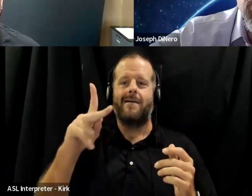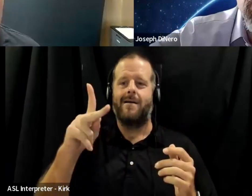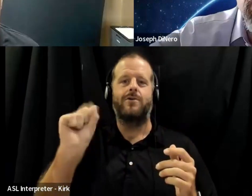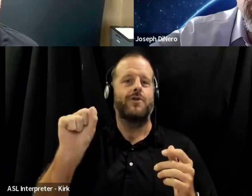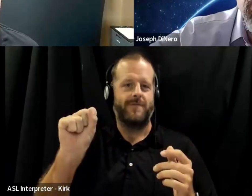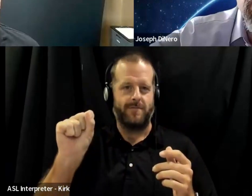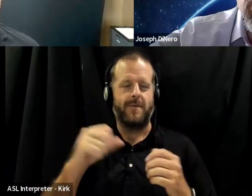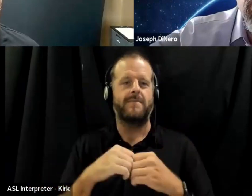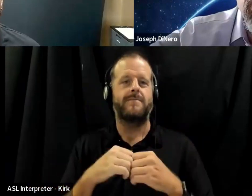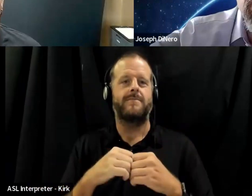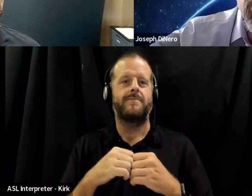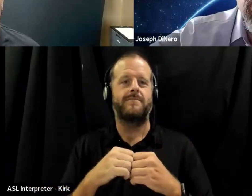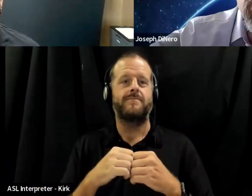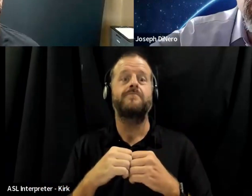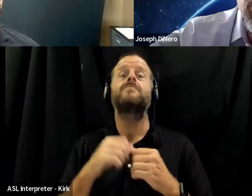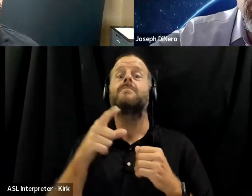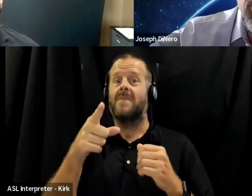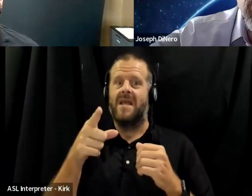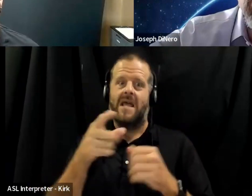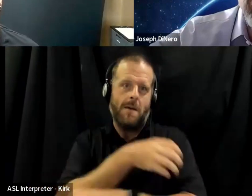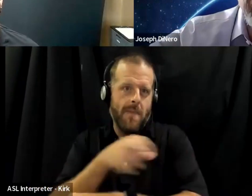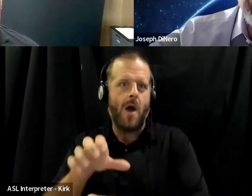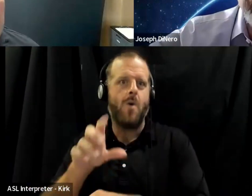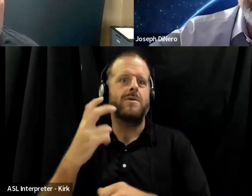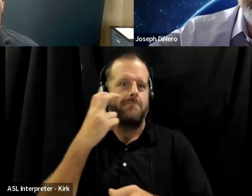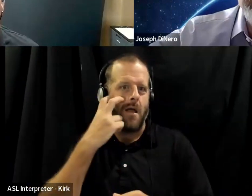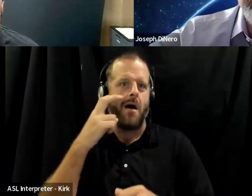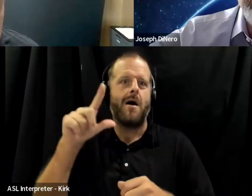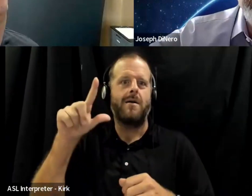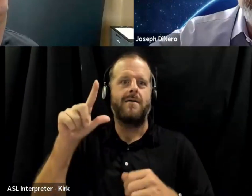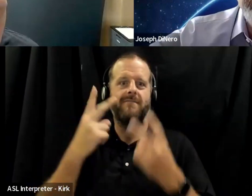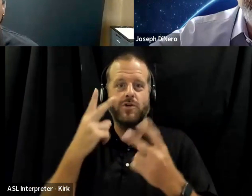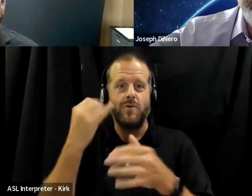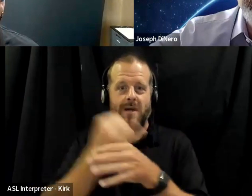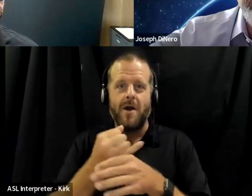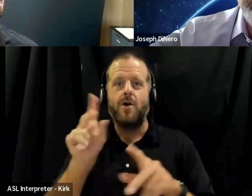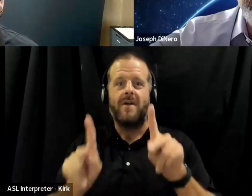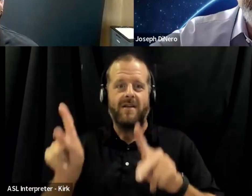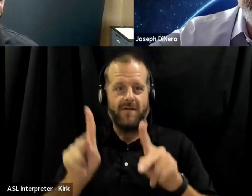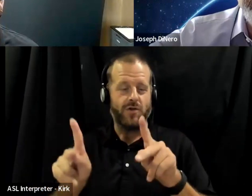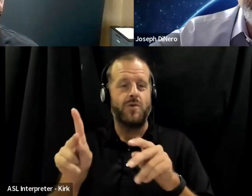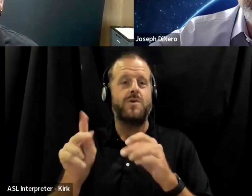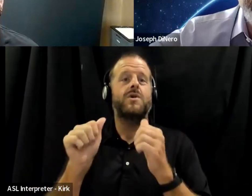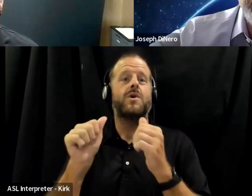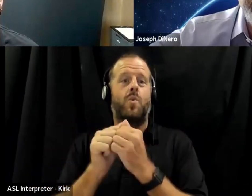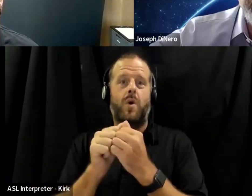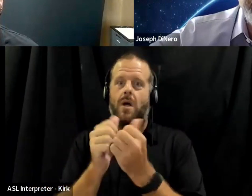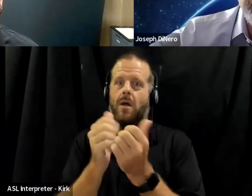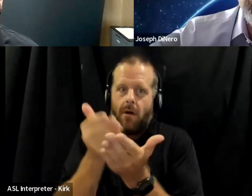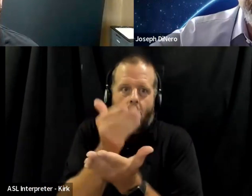Joe empowers blind and visually impaired individuals with cutting edge technology skills.